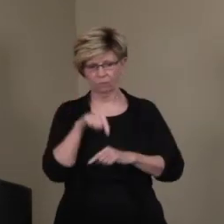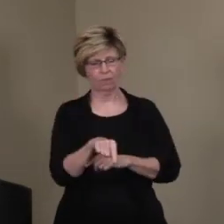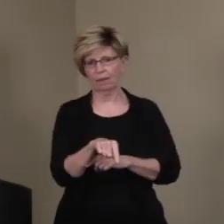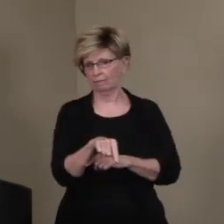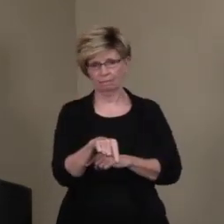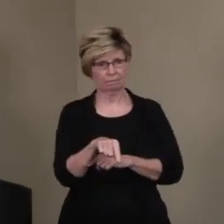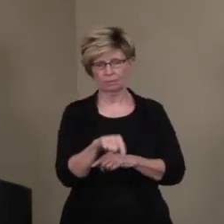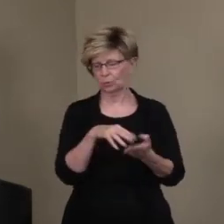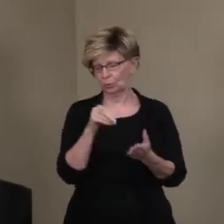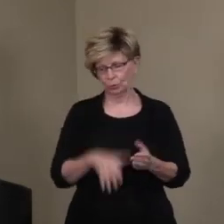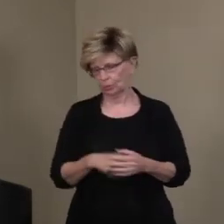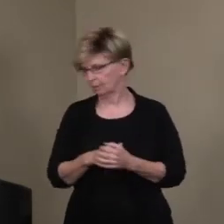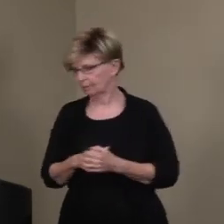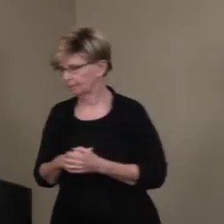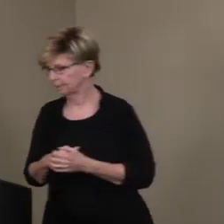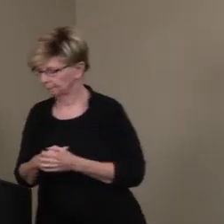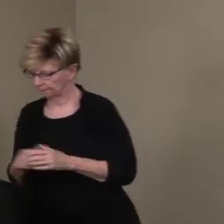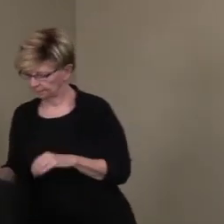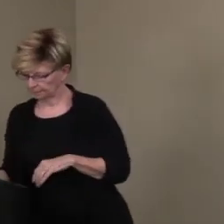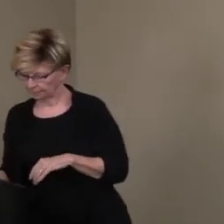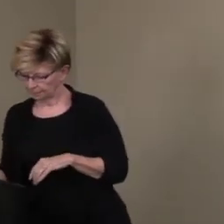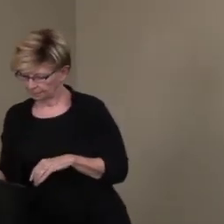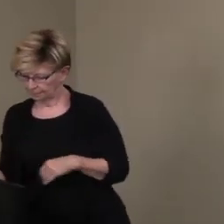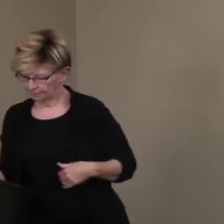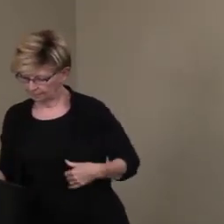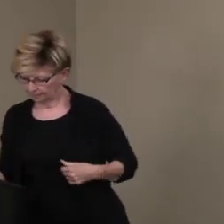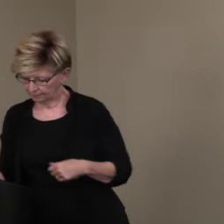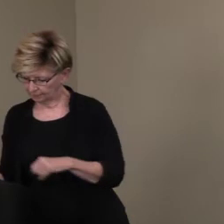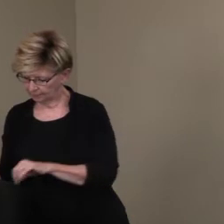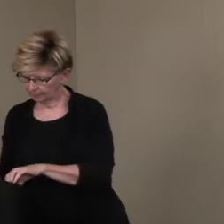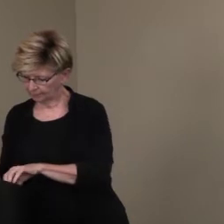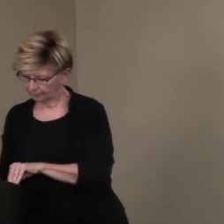the job coach is also helpful to figure out what it is that's helpful for the